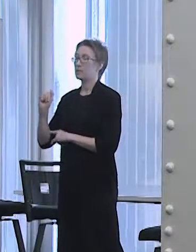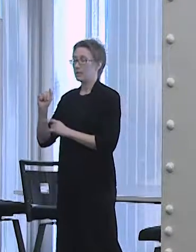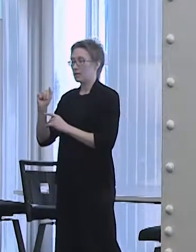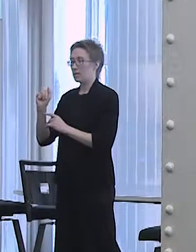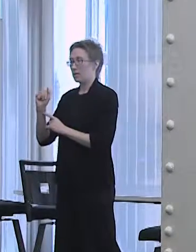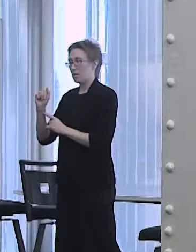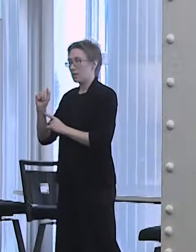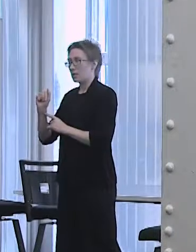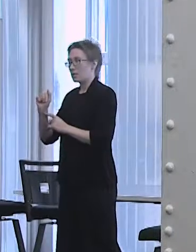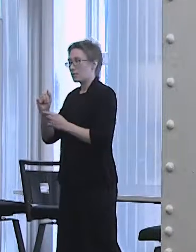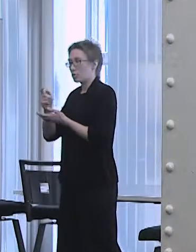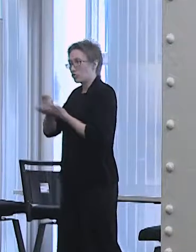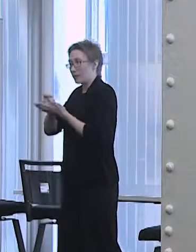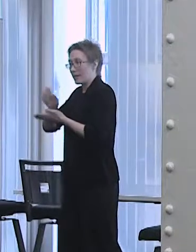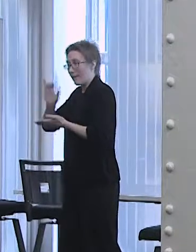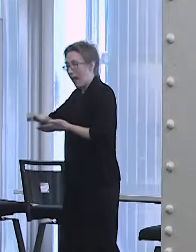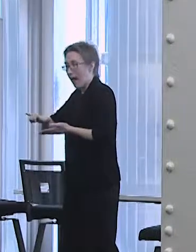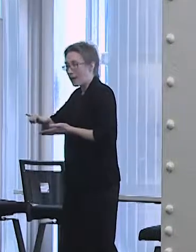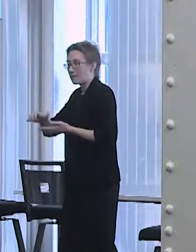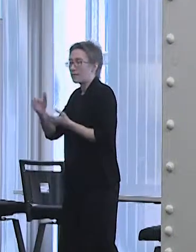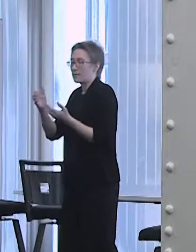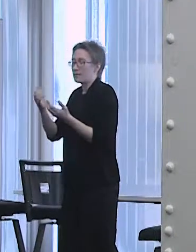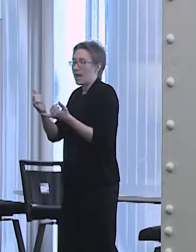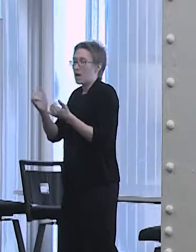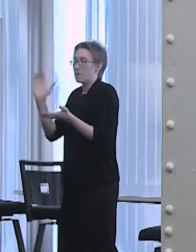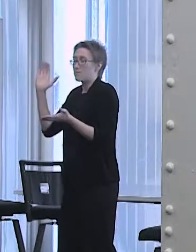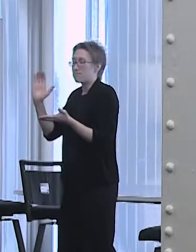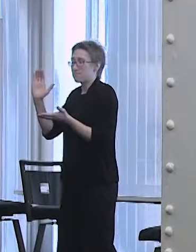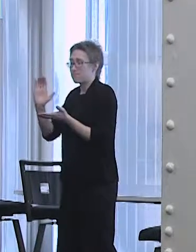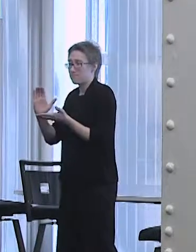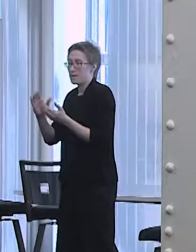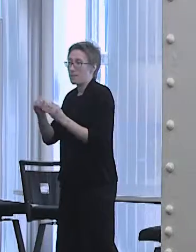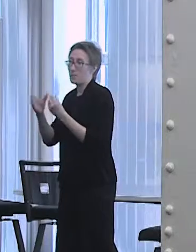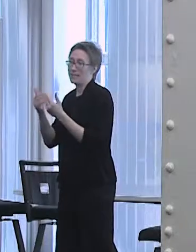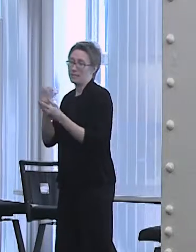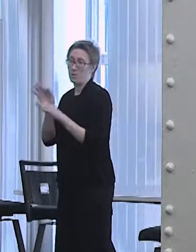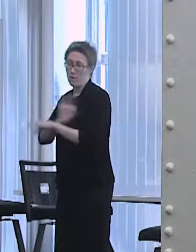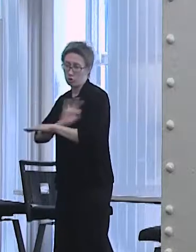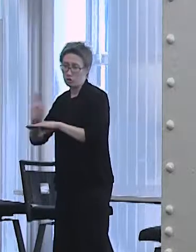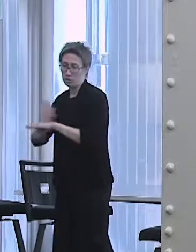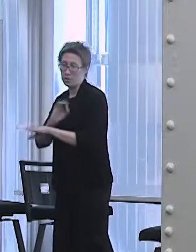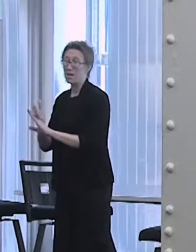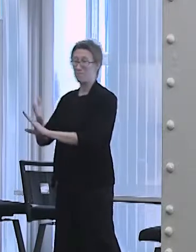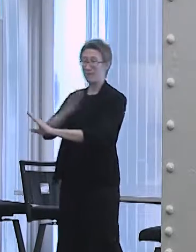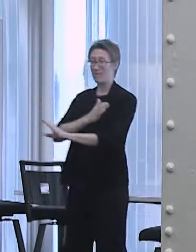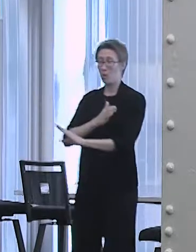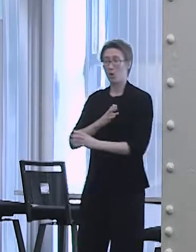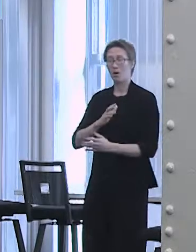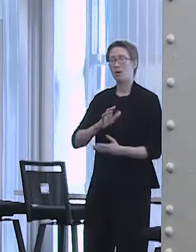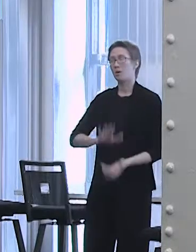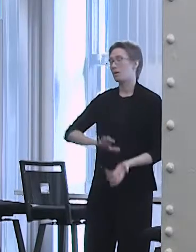Before that, I couldn't function, it was a mess. It was a disaster. It was a huge disaster.